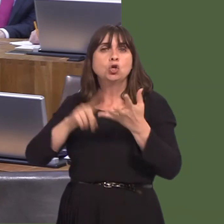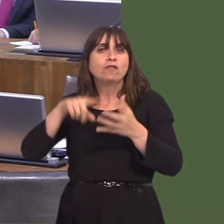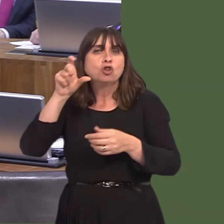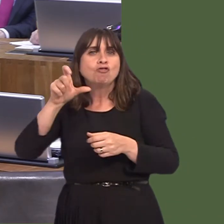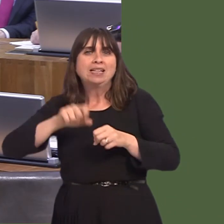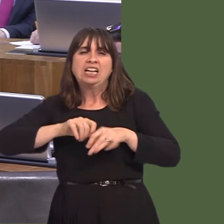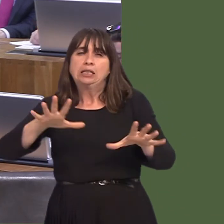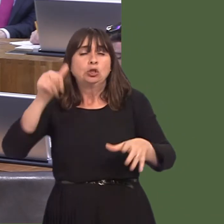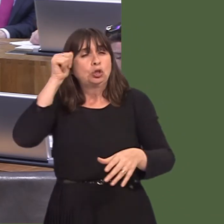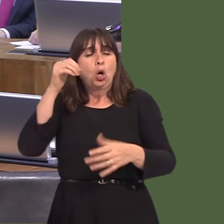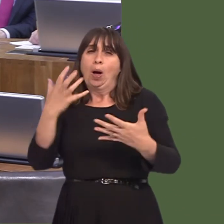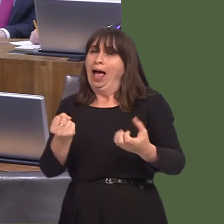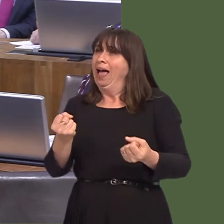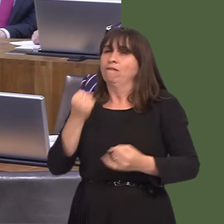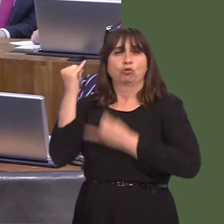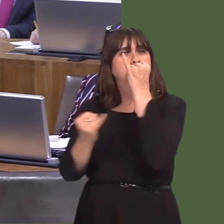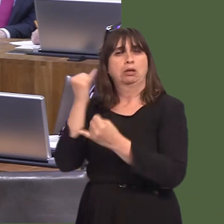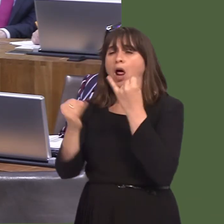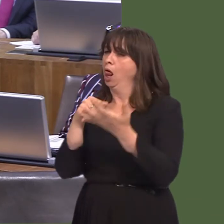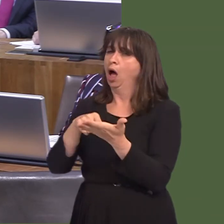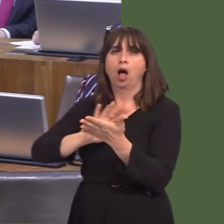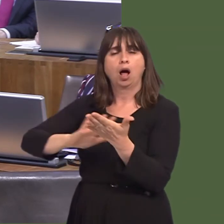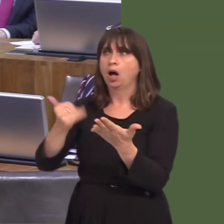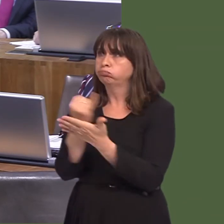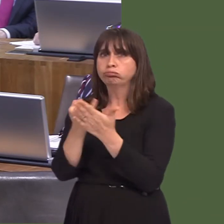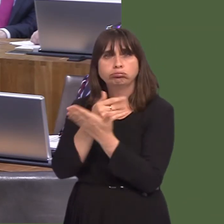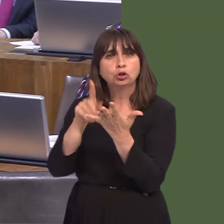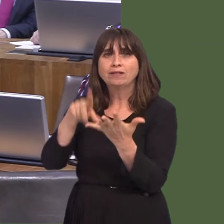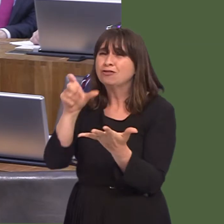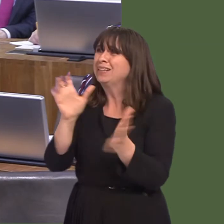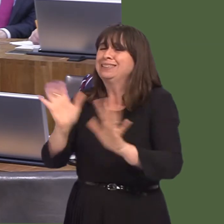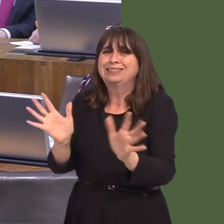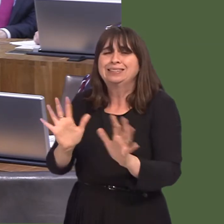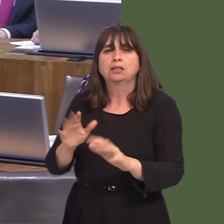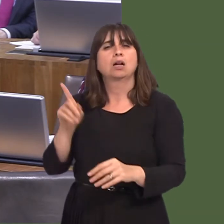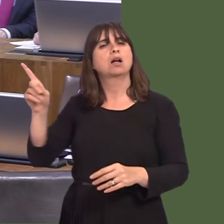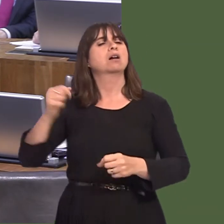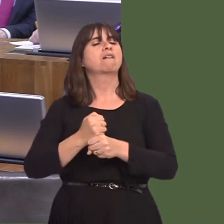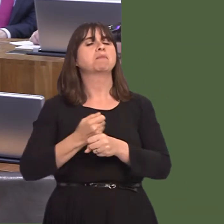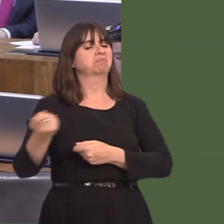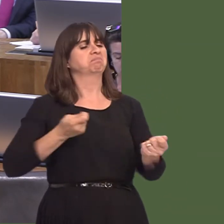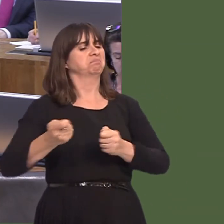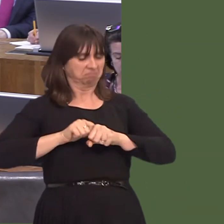rehearsed in this Chamberóbut despite those flaws, the UK Government is rolling the programme out.